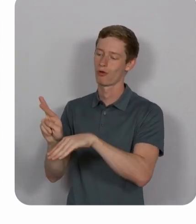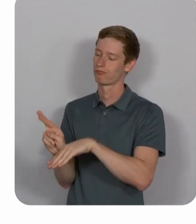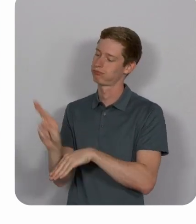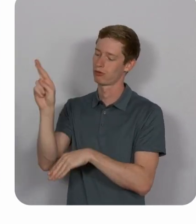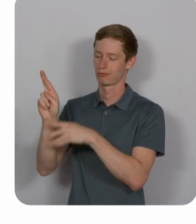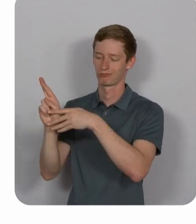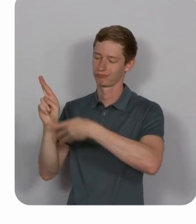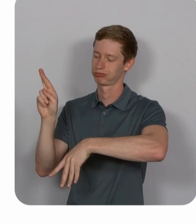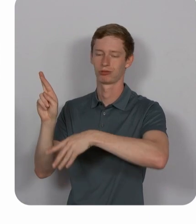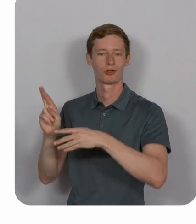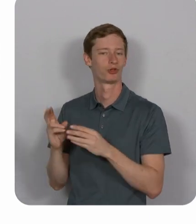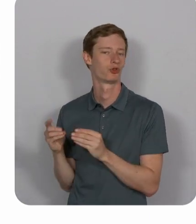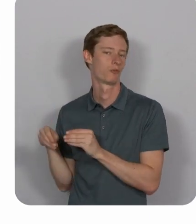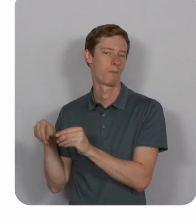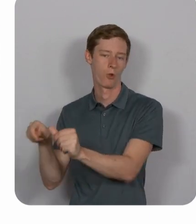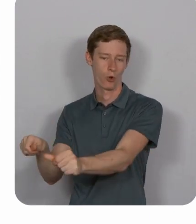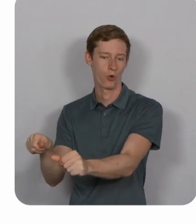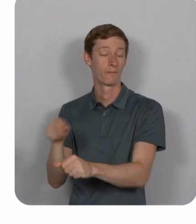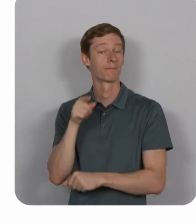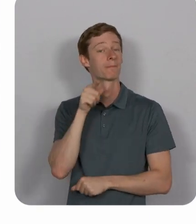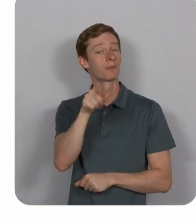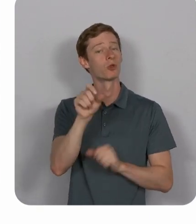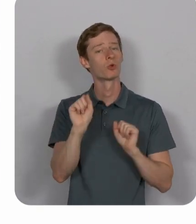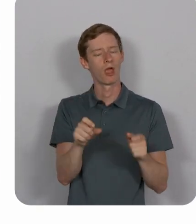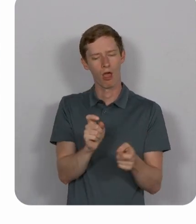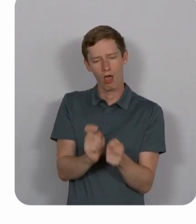You can leverage the profiler to help you debug and optimize